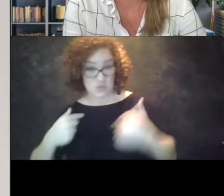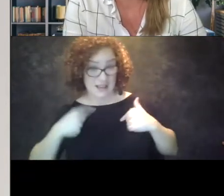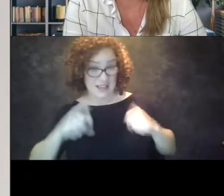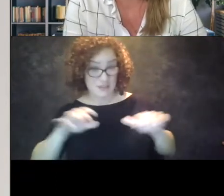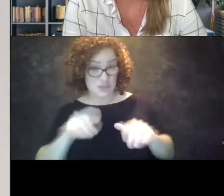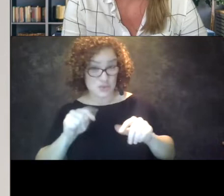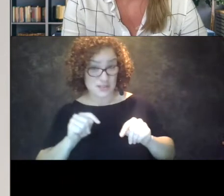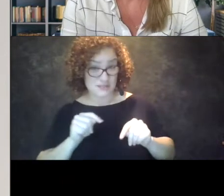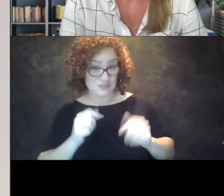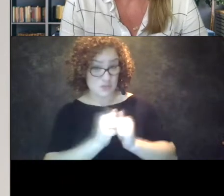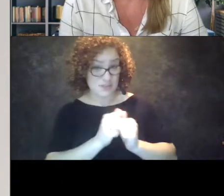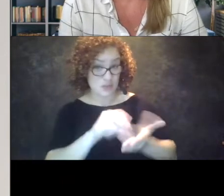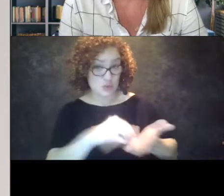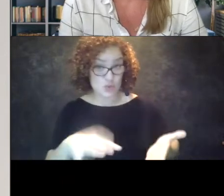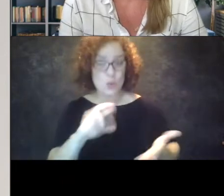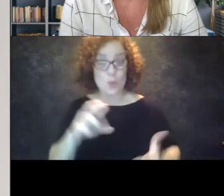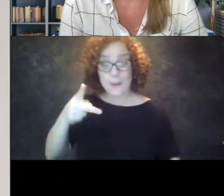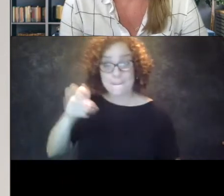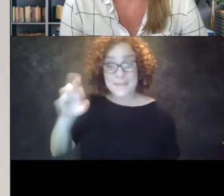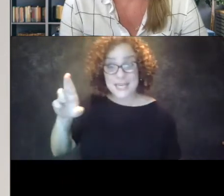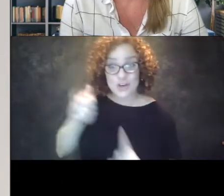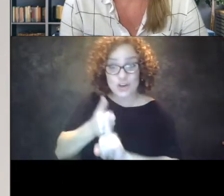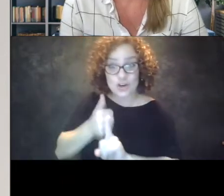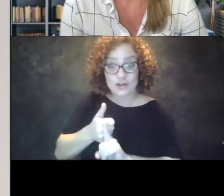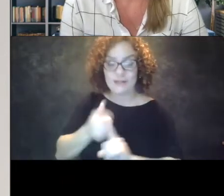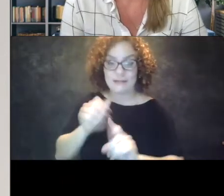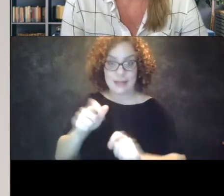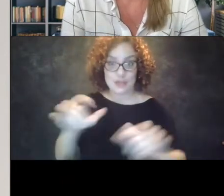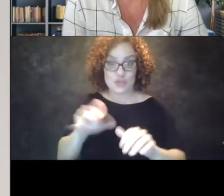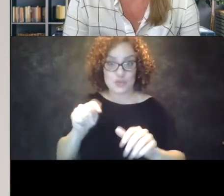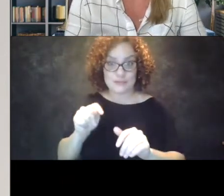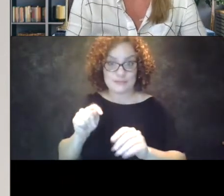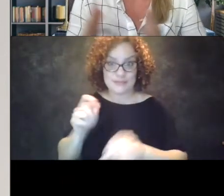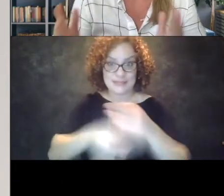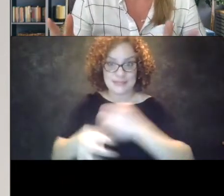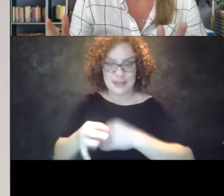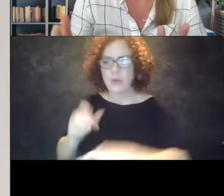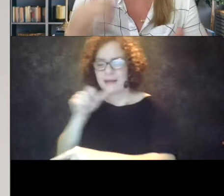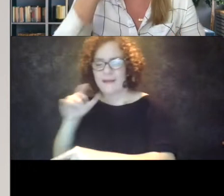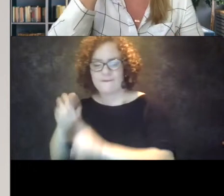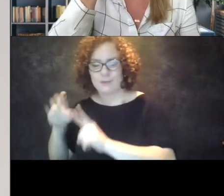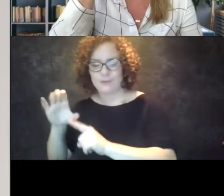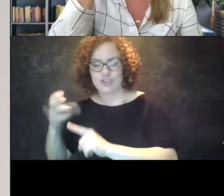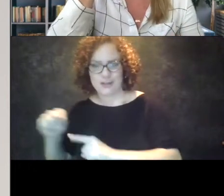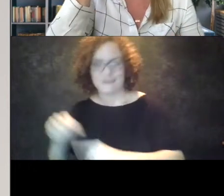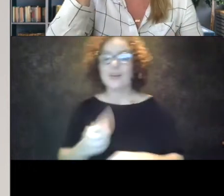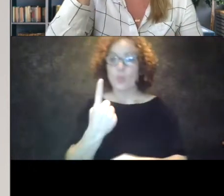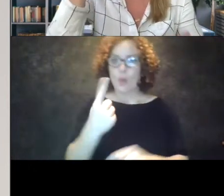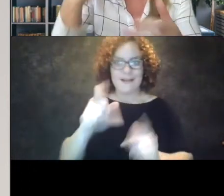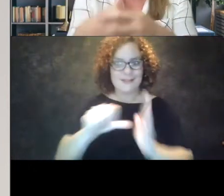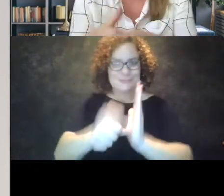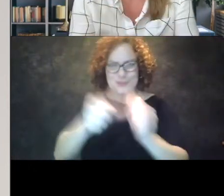do it instead, this is just, I mean, a great, a great thing to think about. Just, you know,